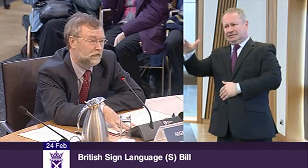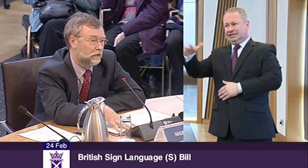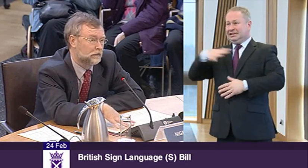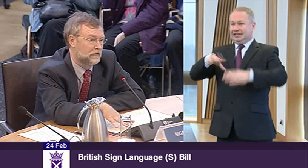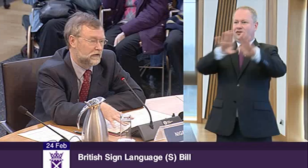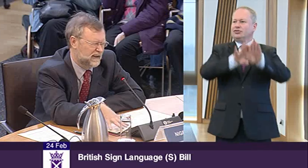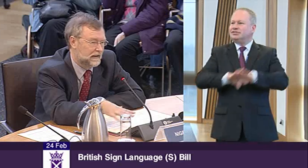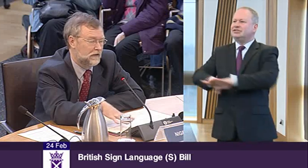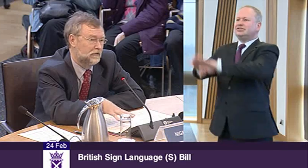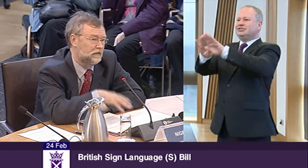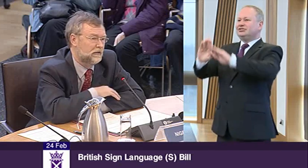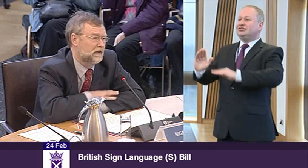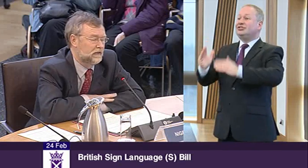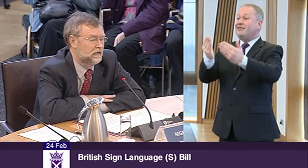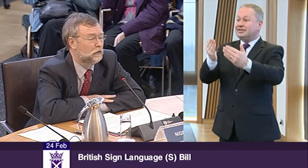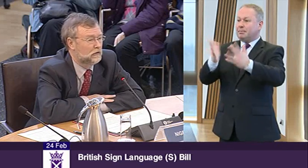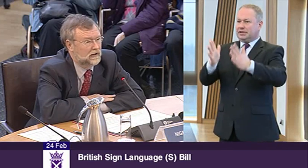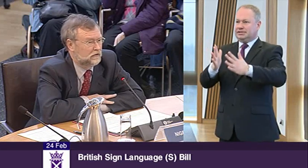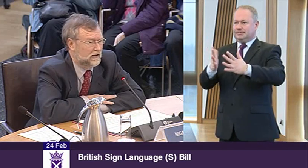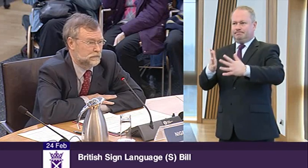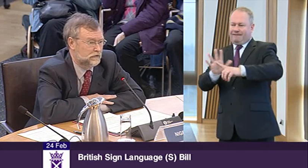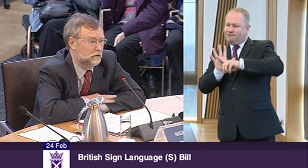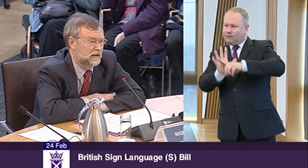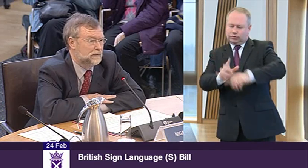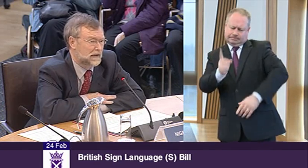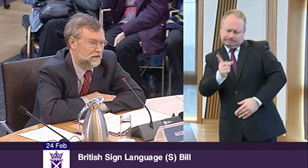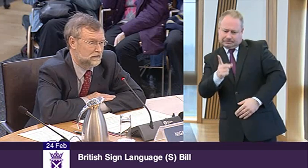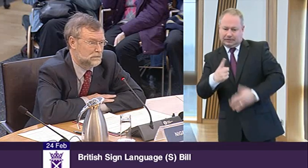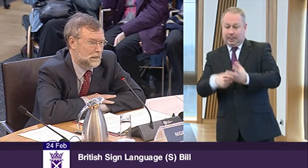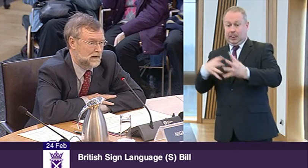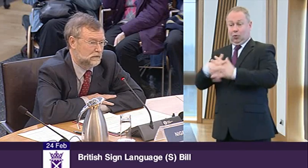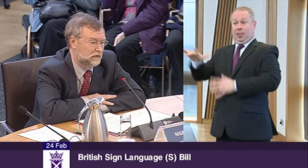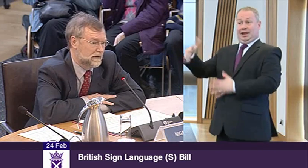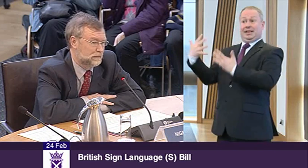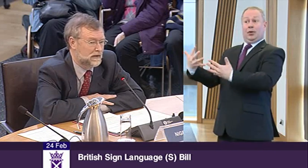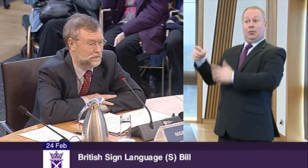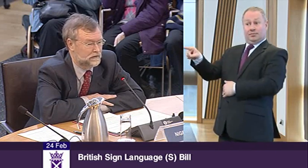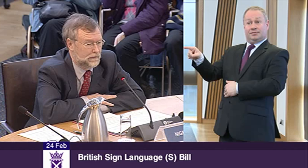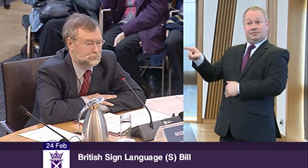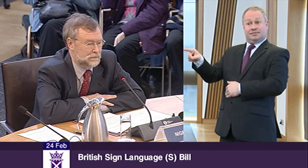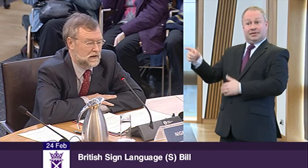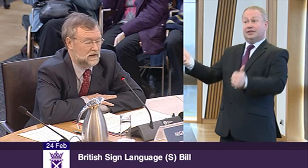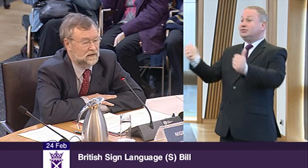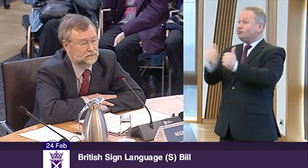and to enforce the regulations and the legislation that are already in place. I agree that the